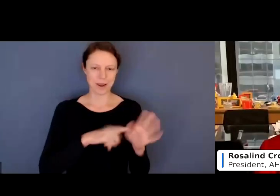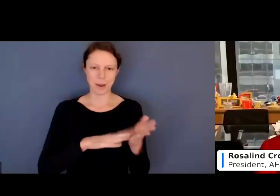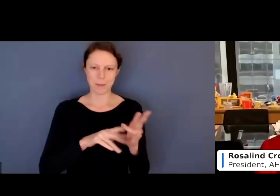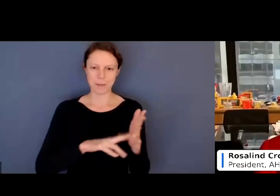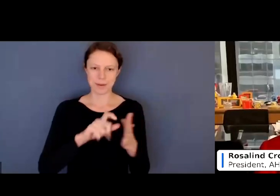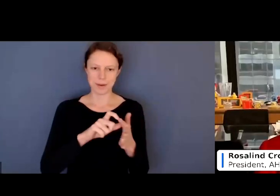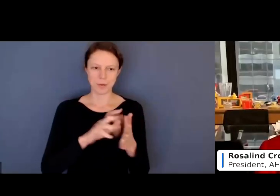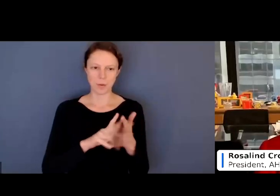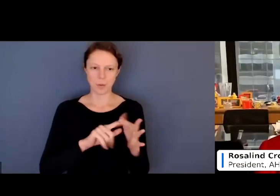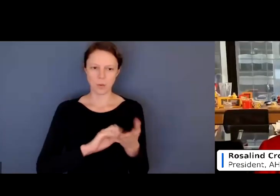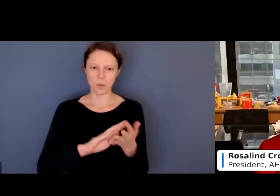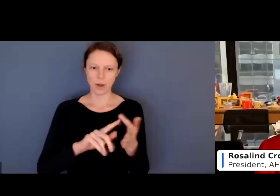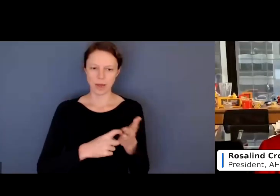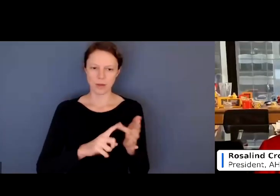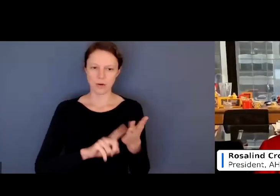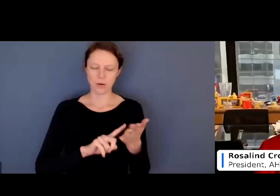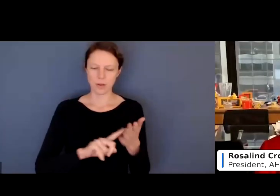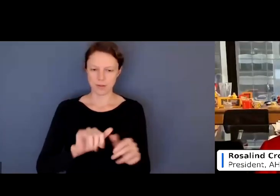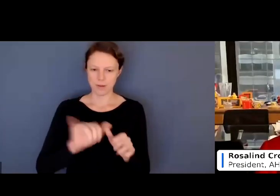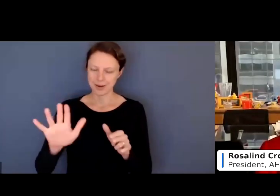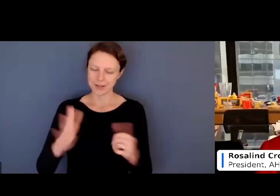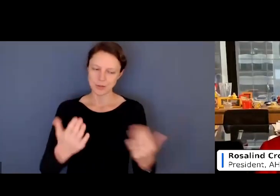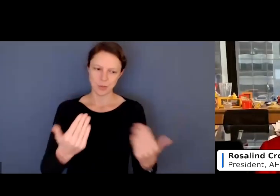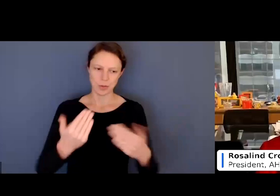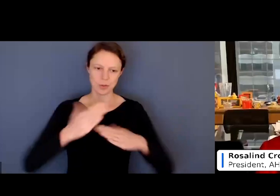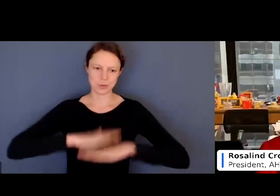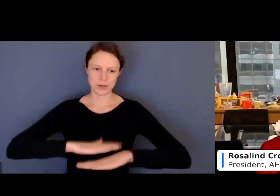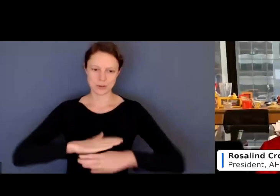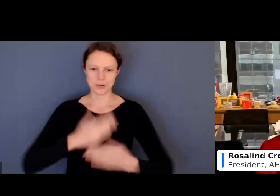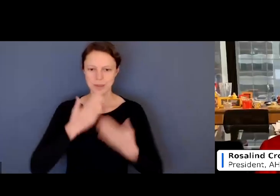And before I begin, I would also like to add my acknowledgment